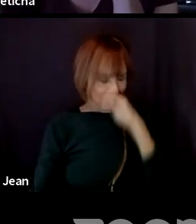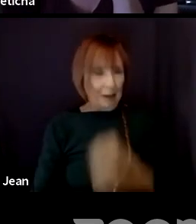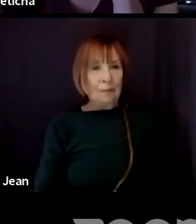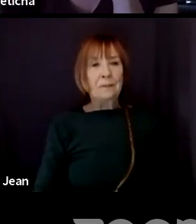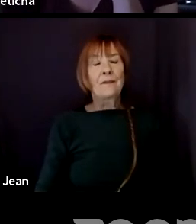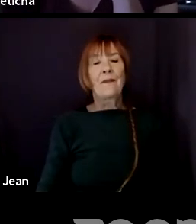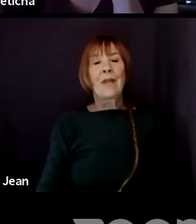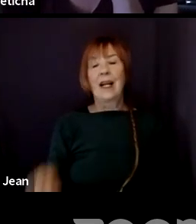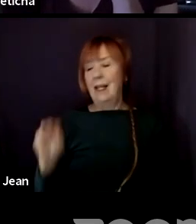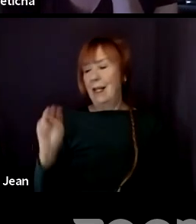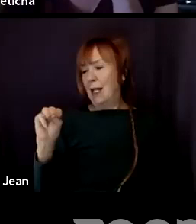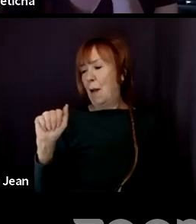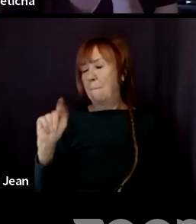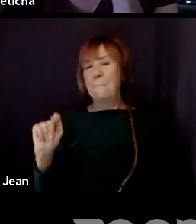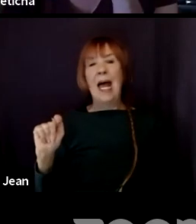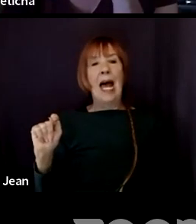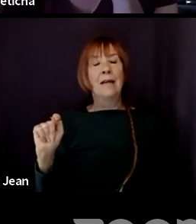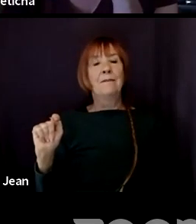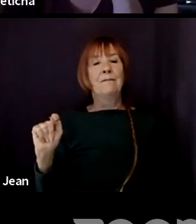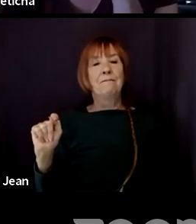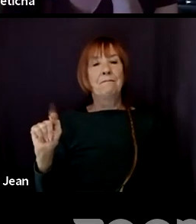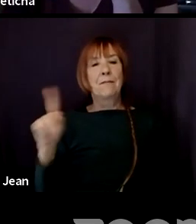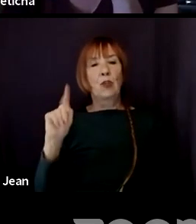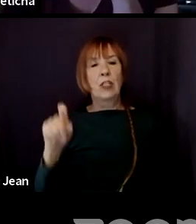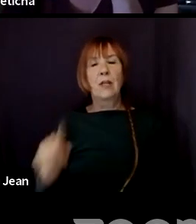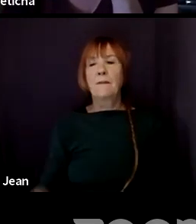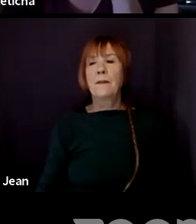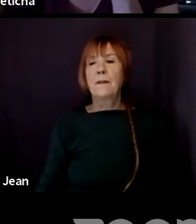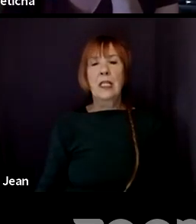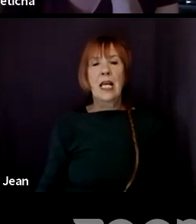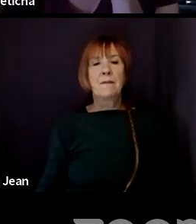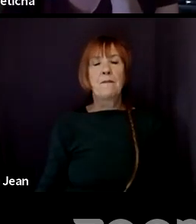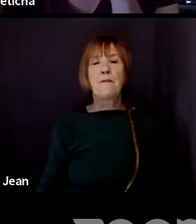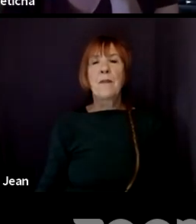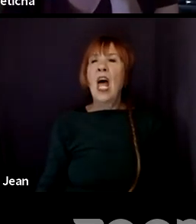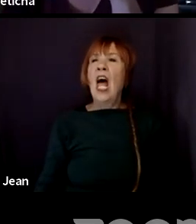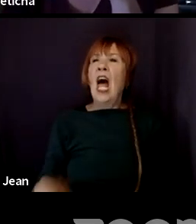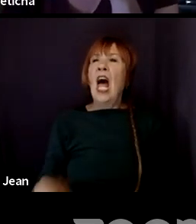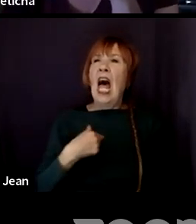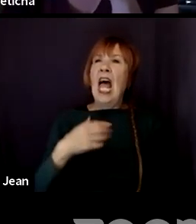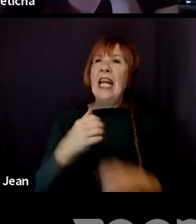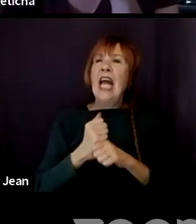saying that there's problems with the structure? Once the draft is written,